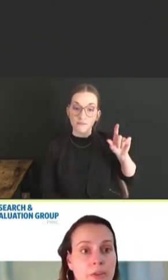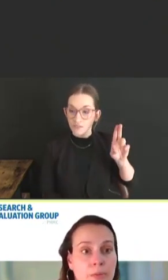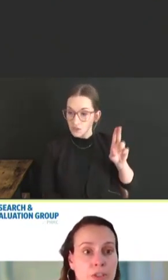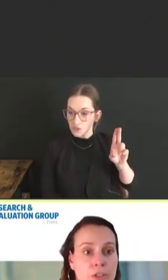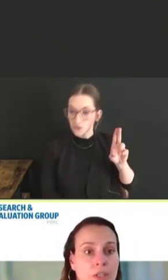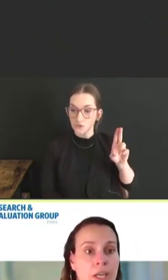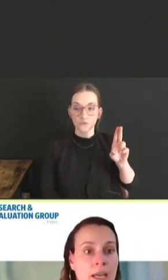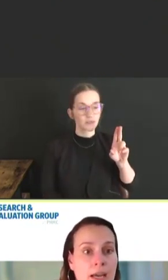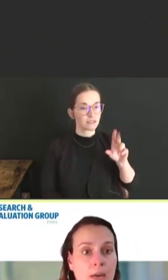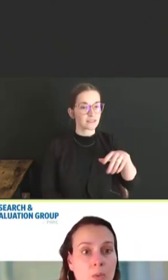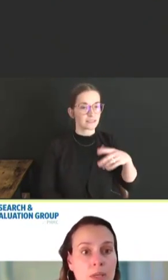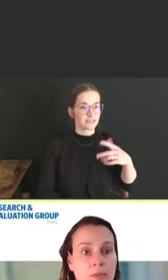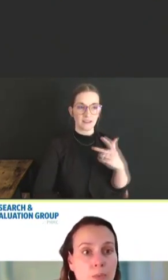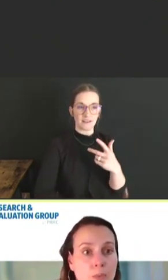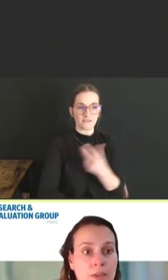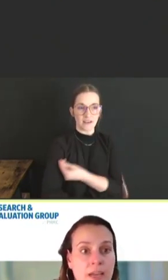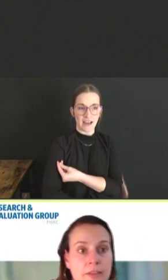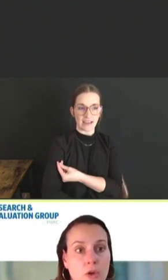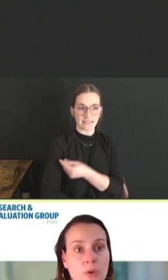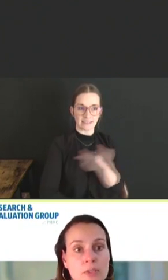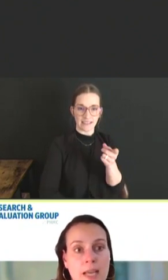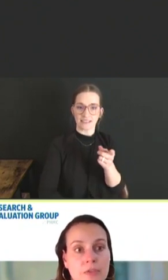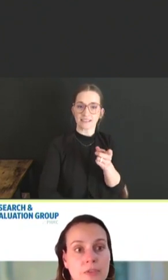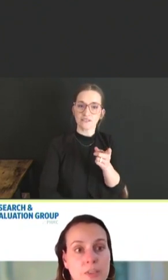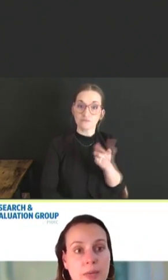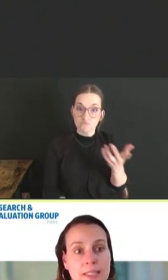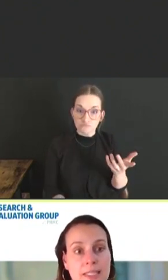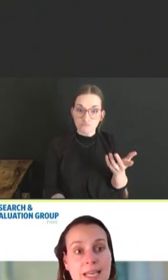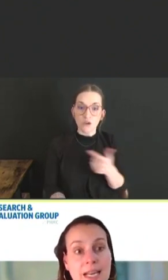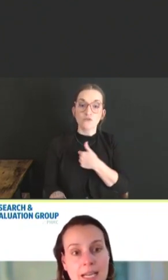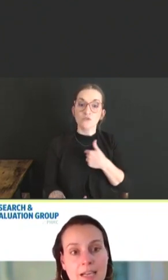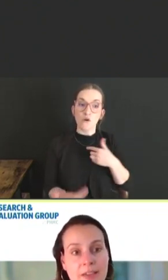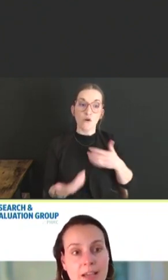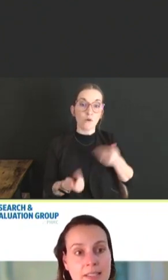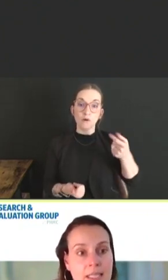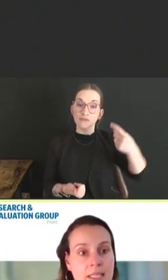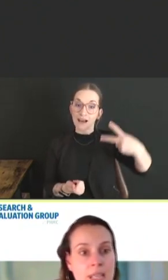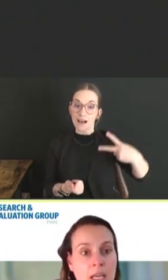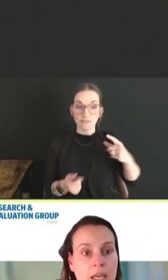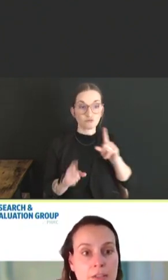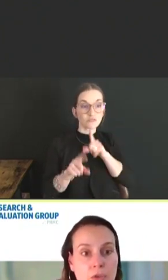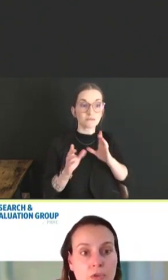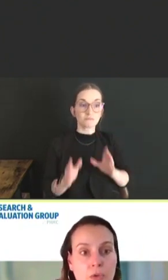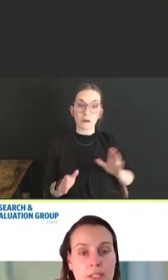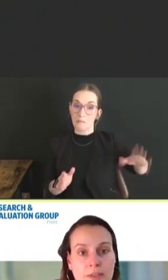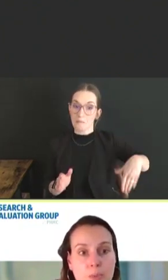health measure. We found that almost half of respondents had not had a vaccine, so 47